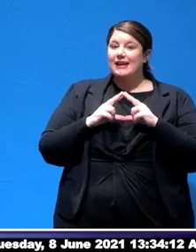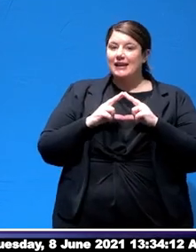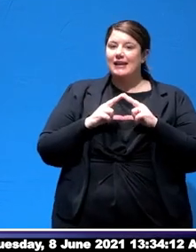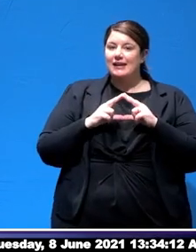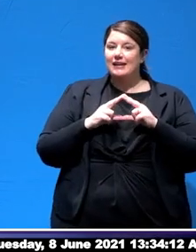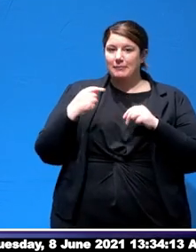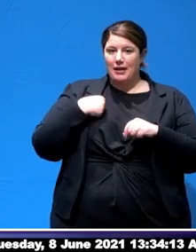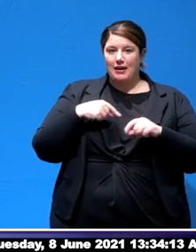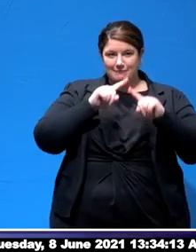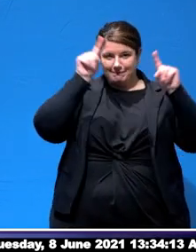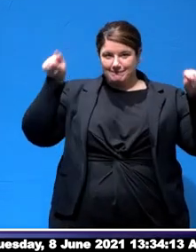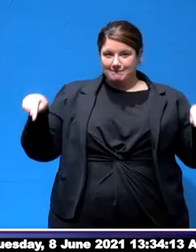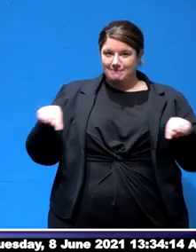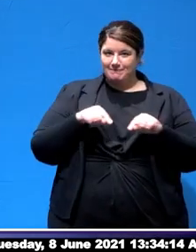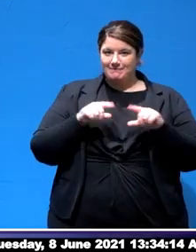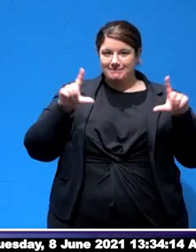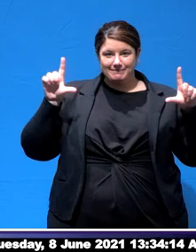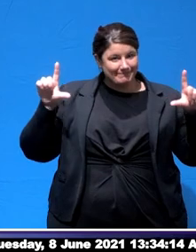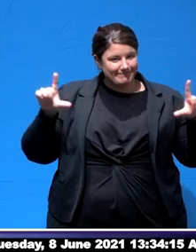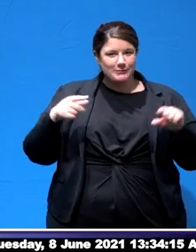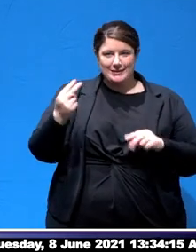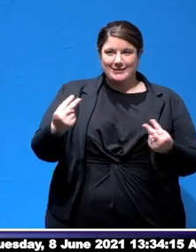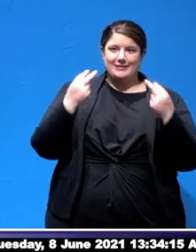like a brooding omnipresence in the sky on the screen.